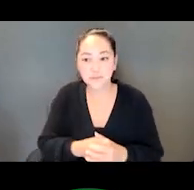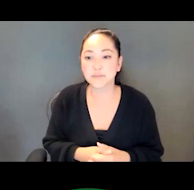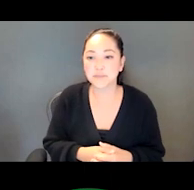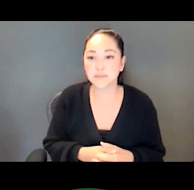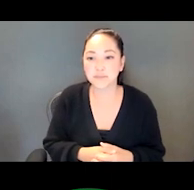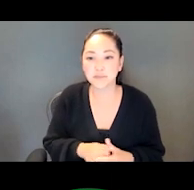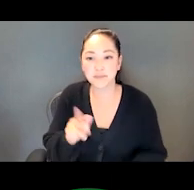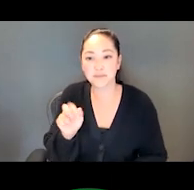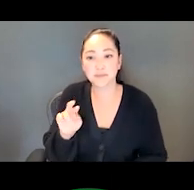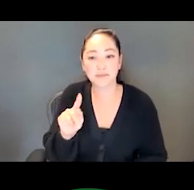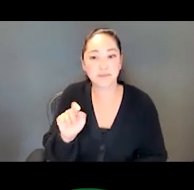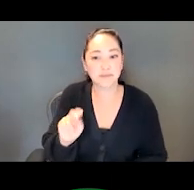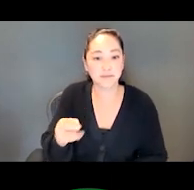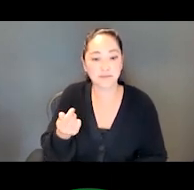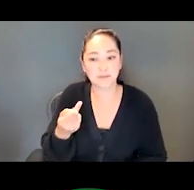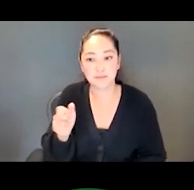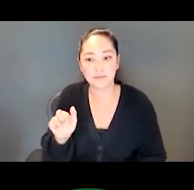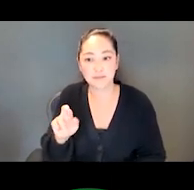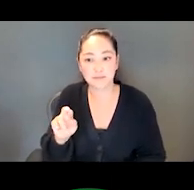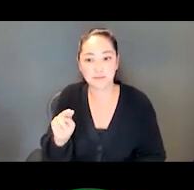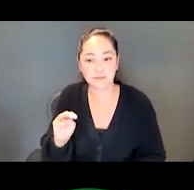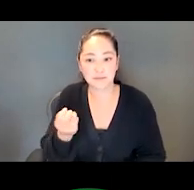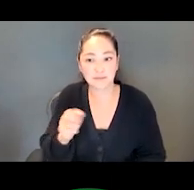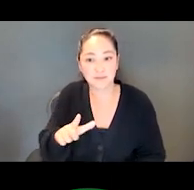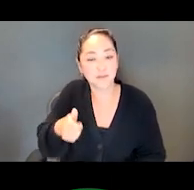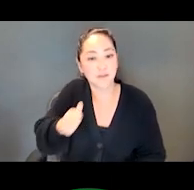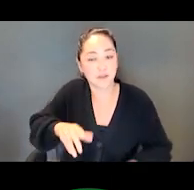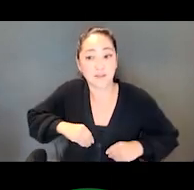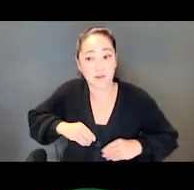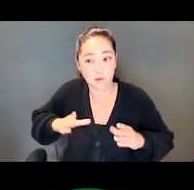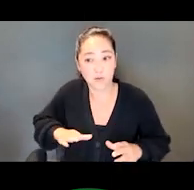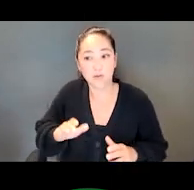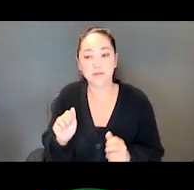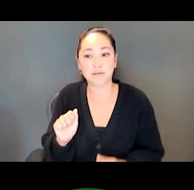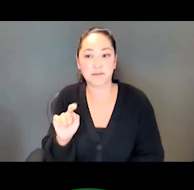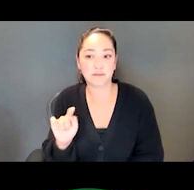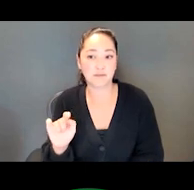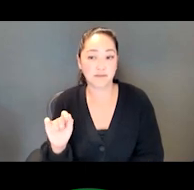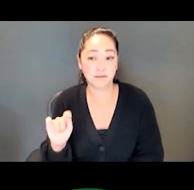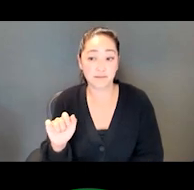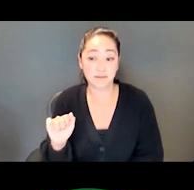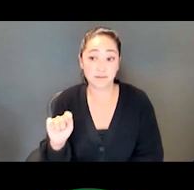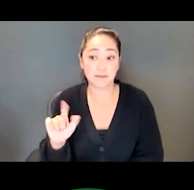As one of the leading instructors nationally for the Rick Hanson Foundation's Accessibility Certification.